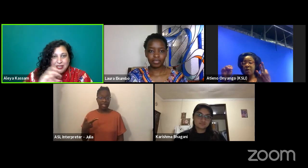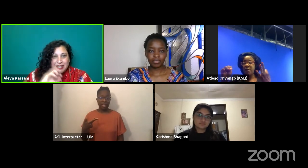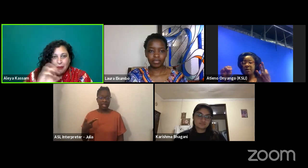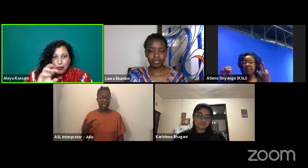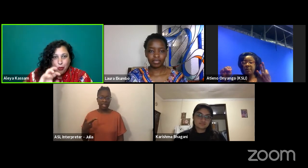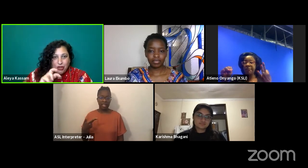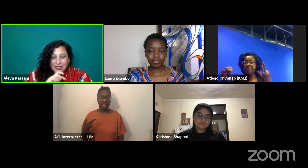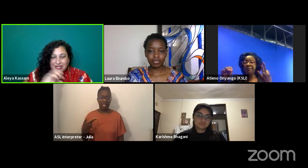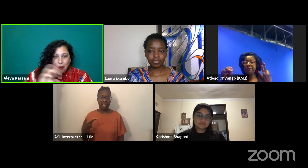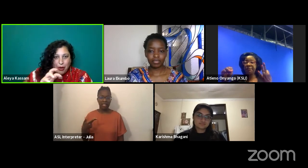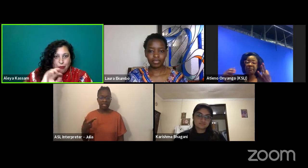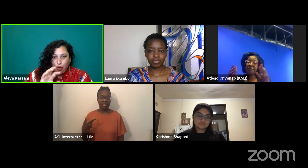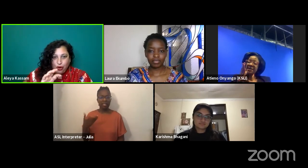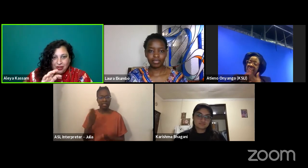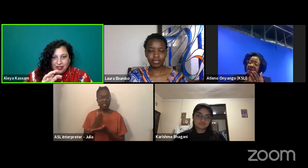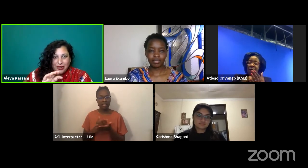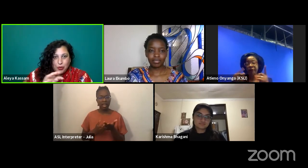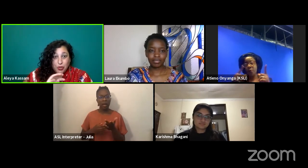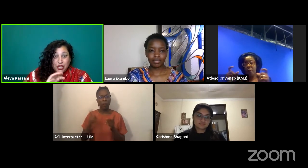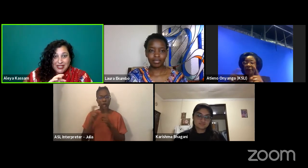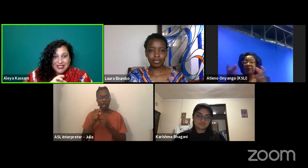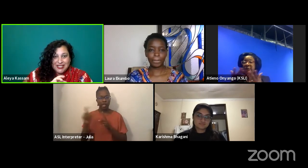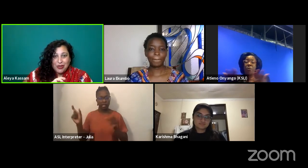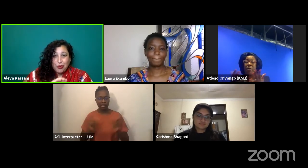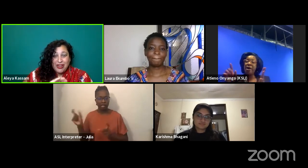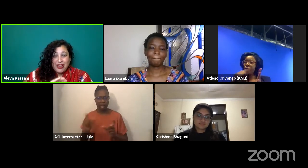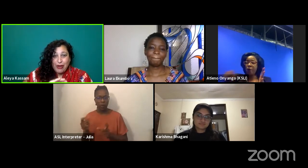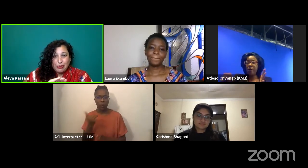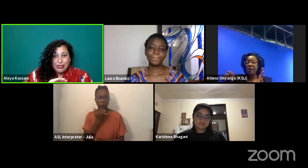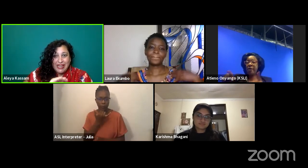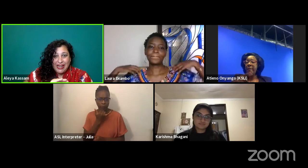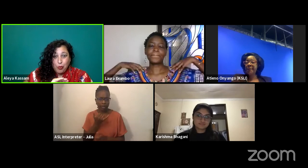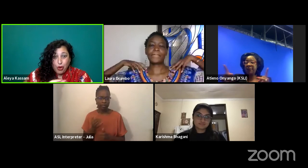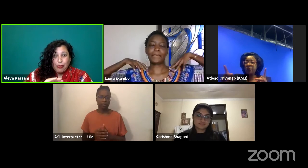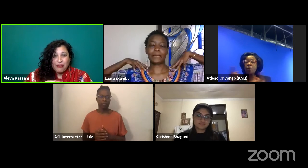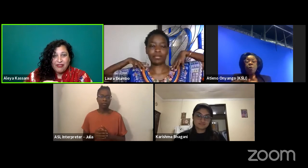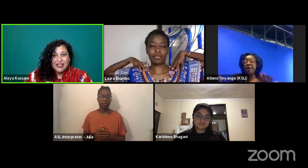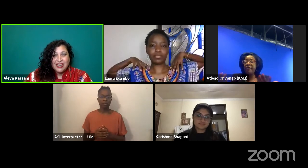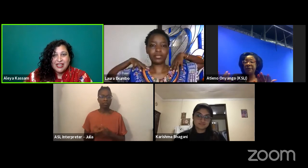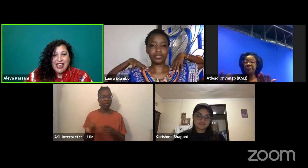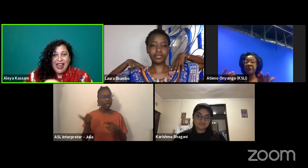some of the words somewhere wrong. We just were never able to get it word perfect.